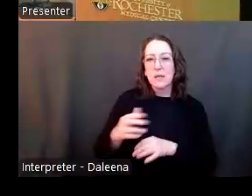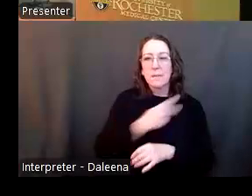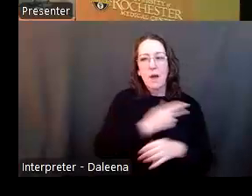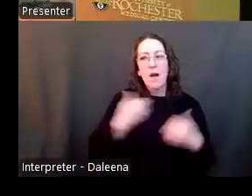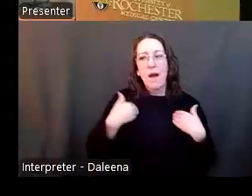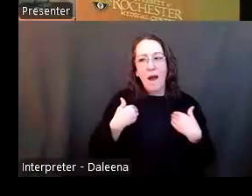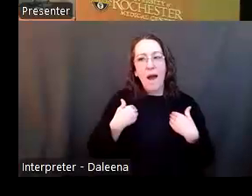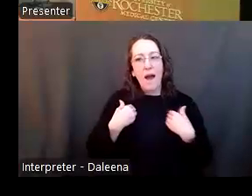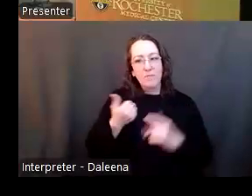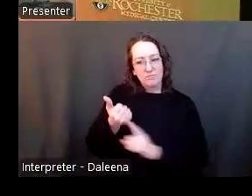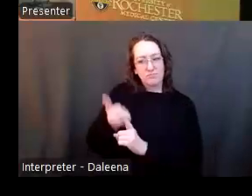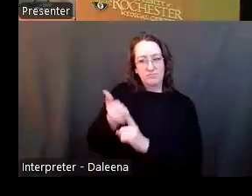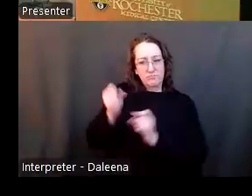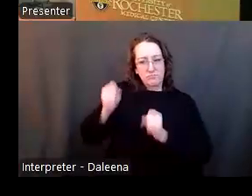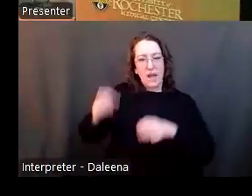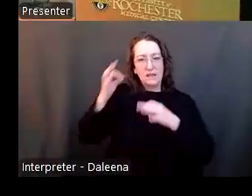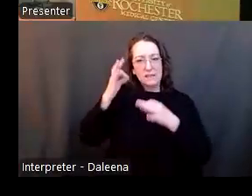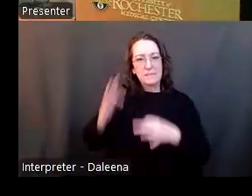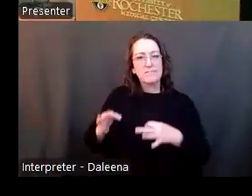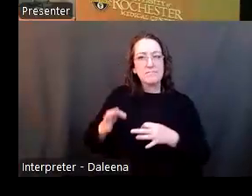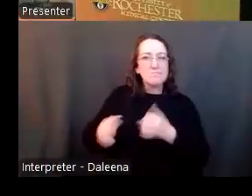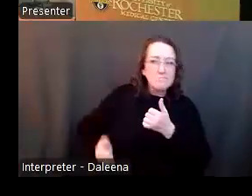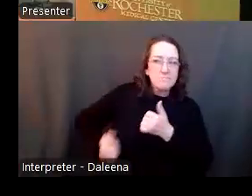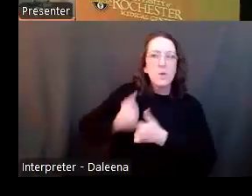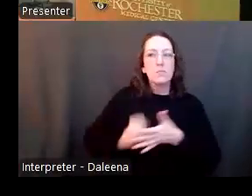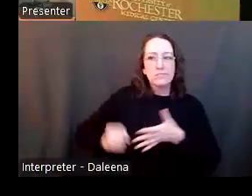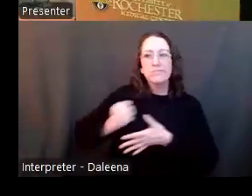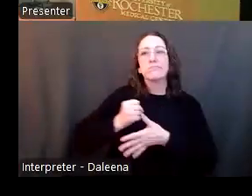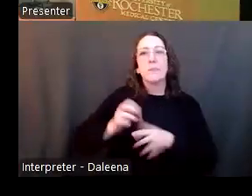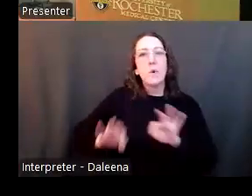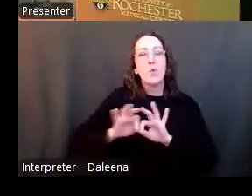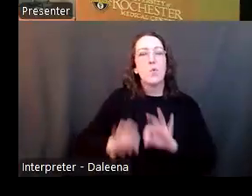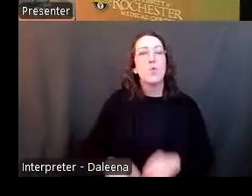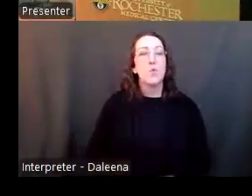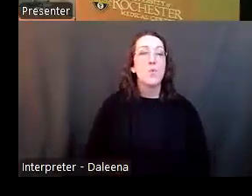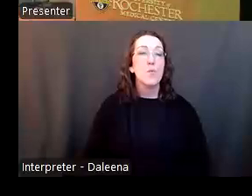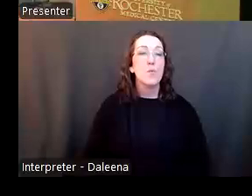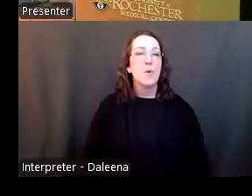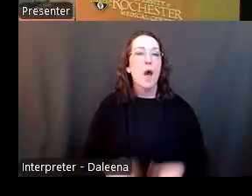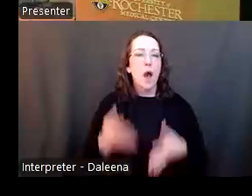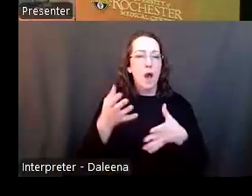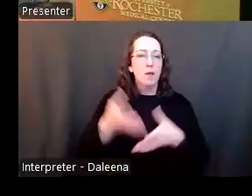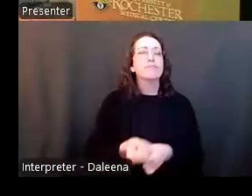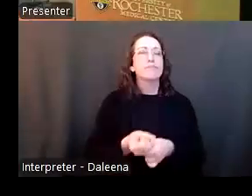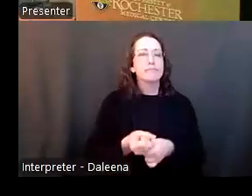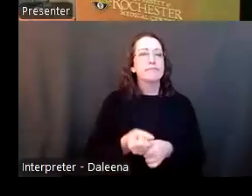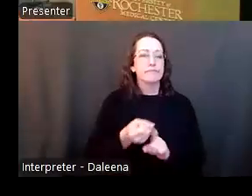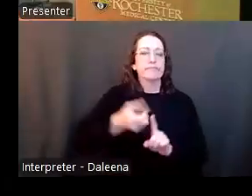to share what is most important to them and I uh paraphrase kind of what those elaborations were